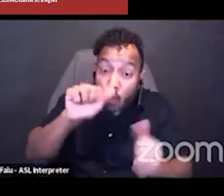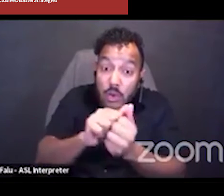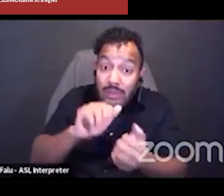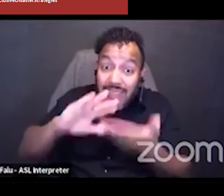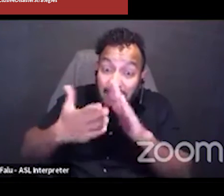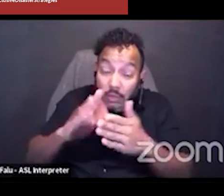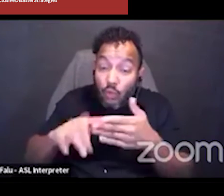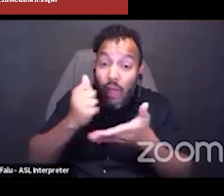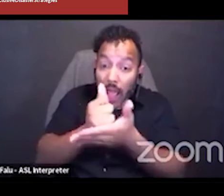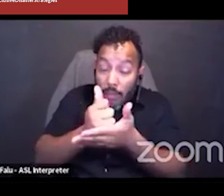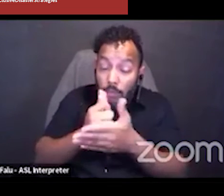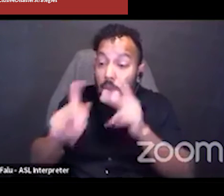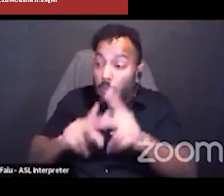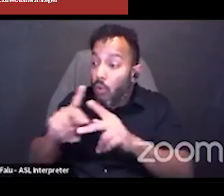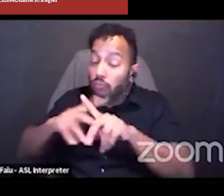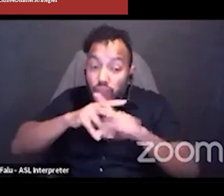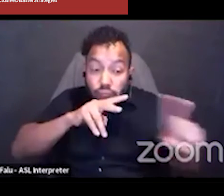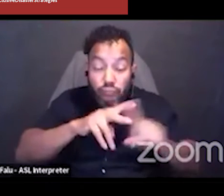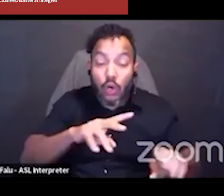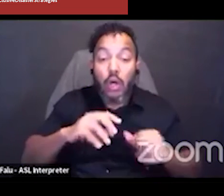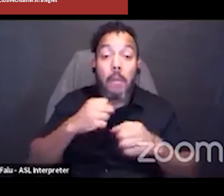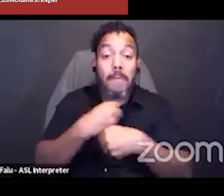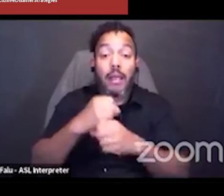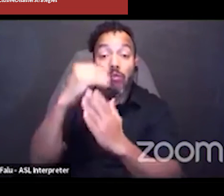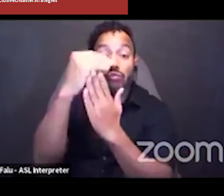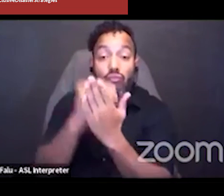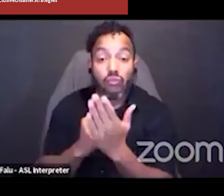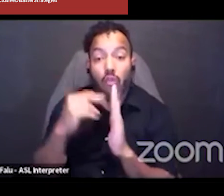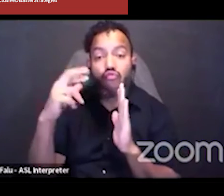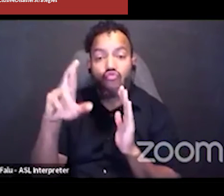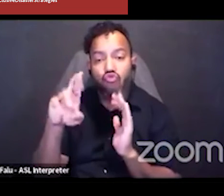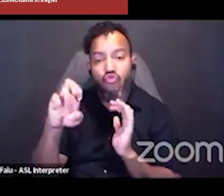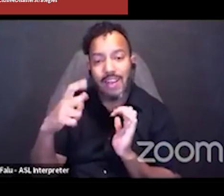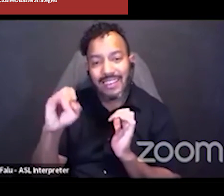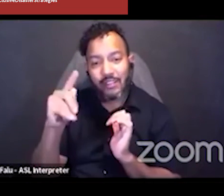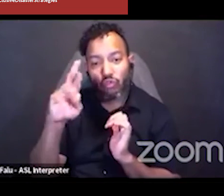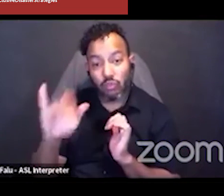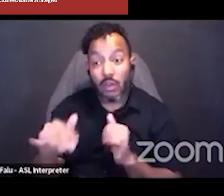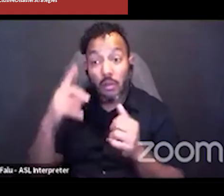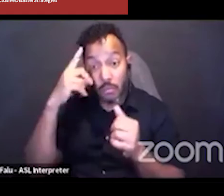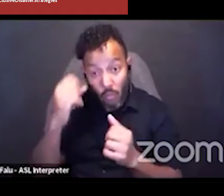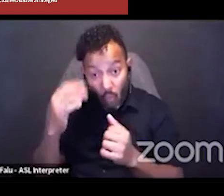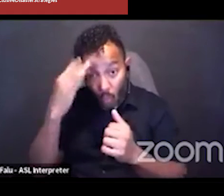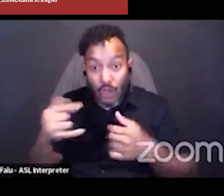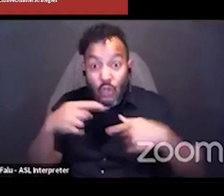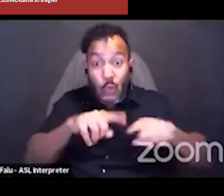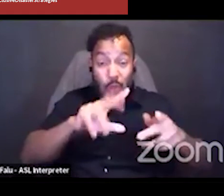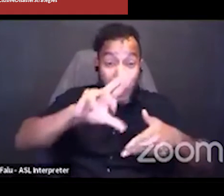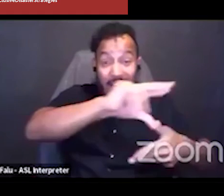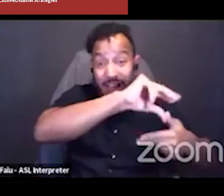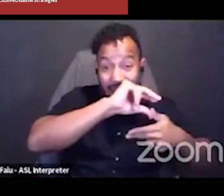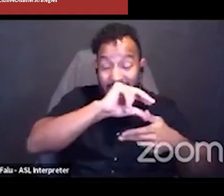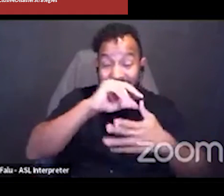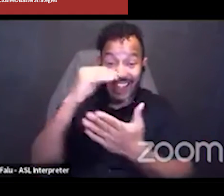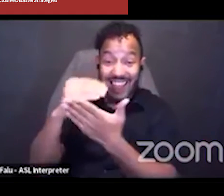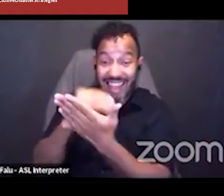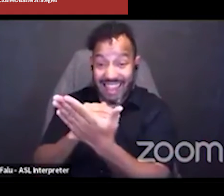people in registries because in Maria time, registries that had been in place, none were used.